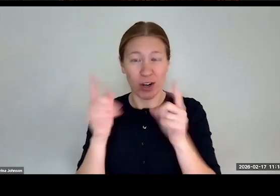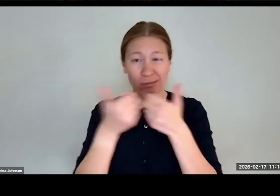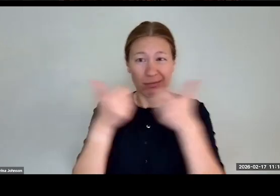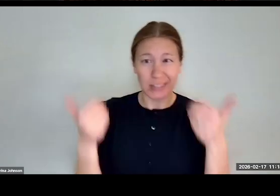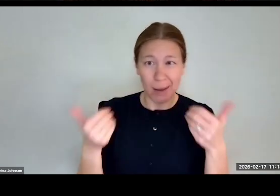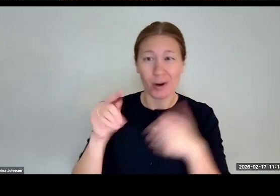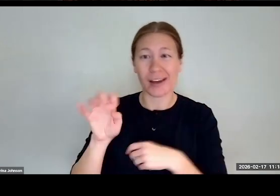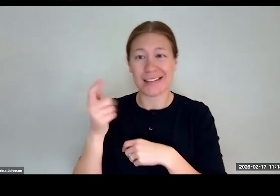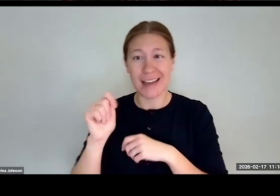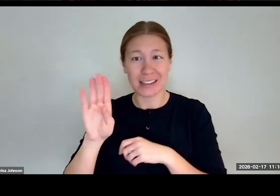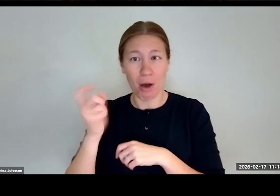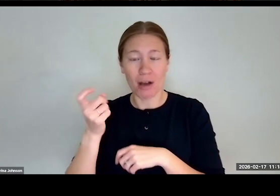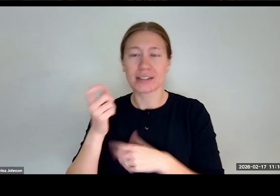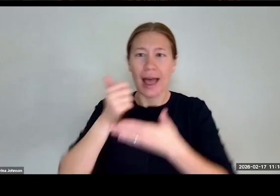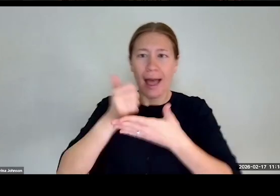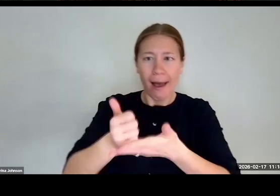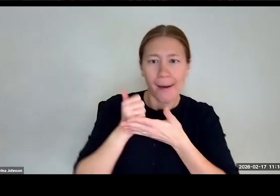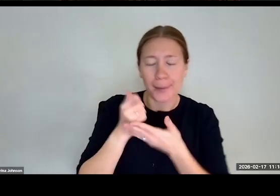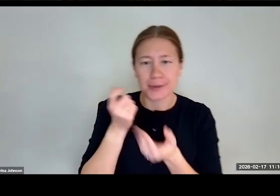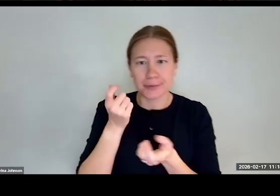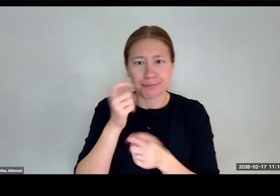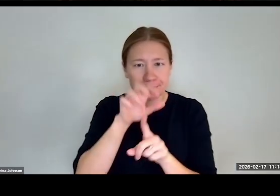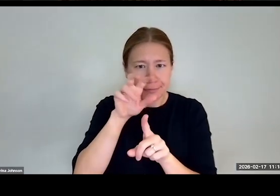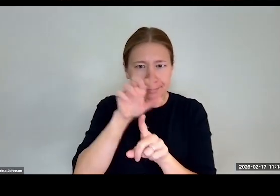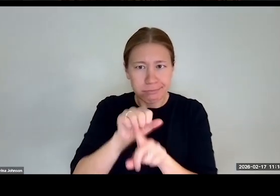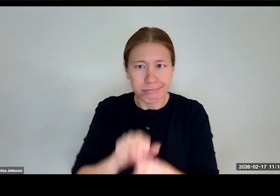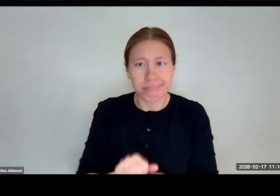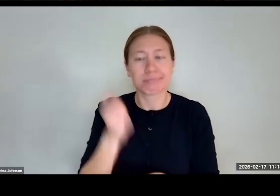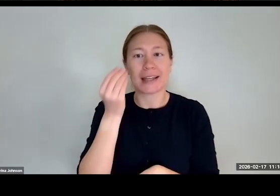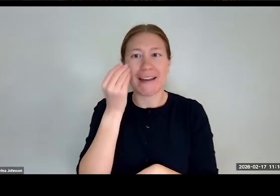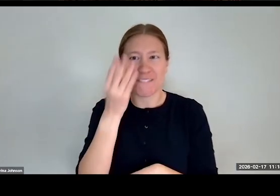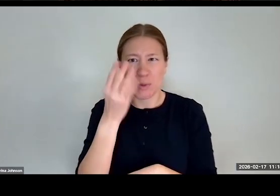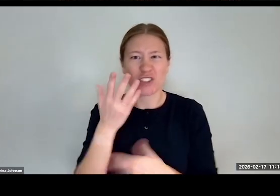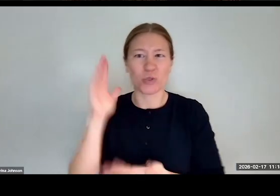little bit more quickly and reduce the cognitive load of reading through your slide content.